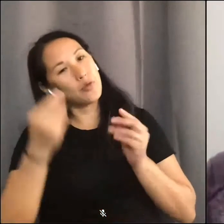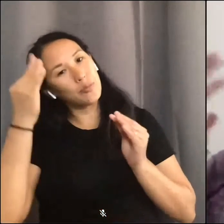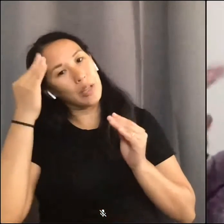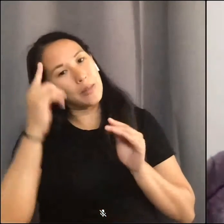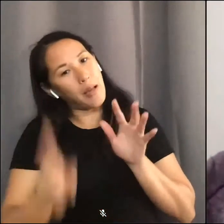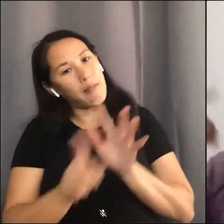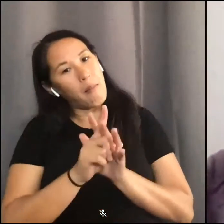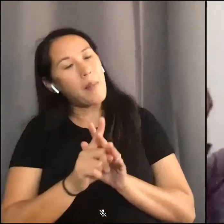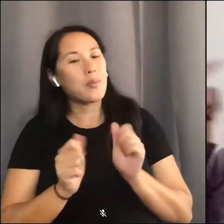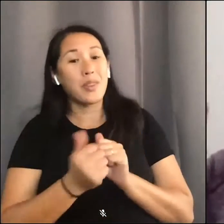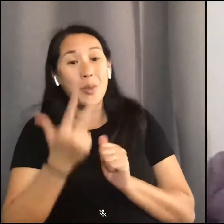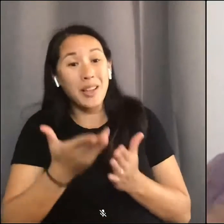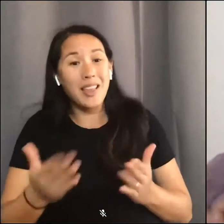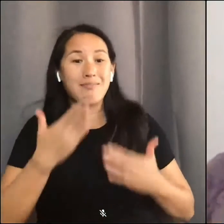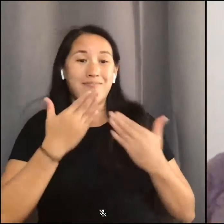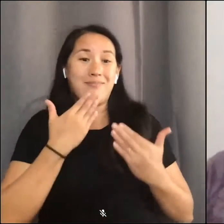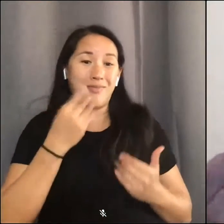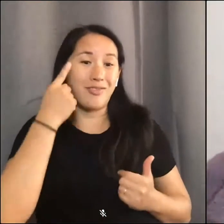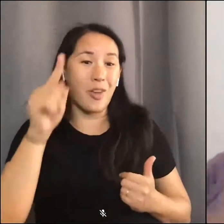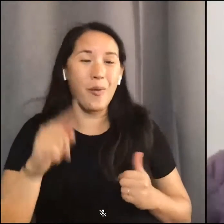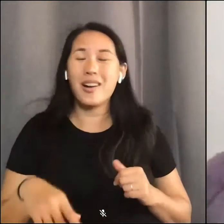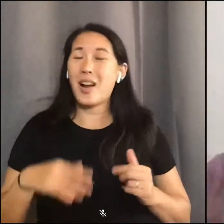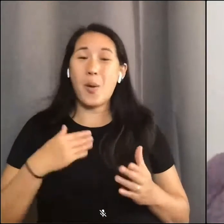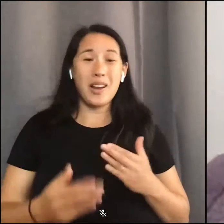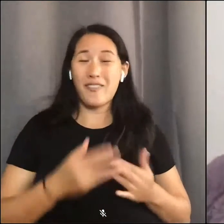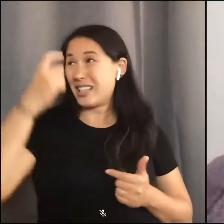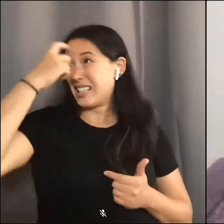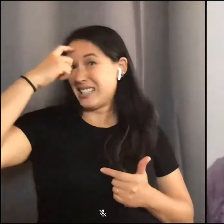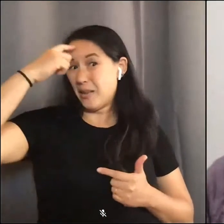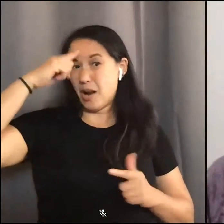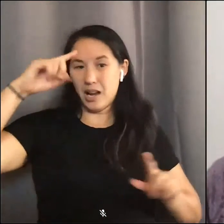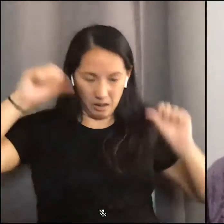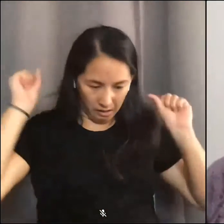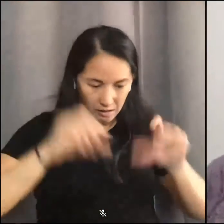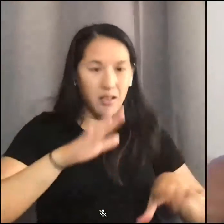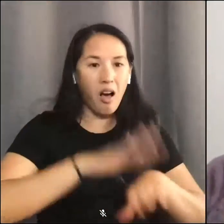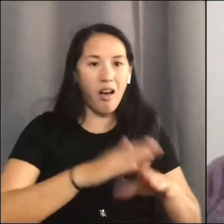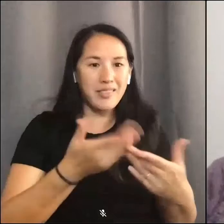outside from inside your brain outside in the world on something and you can refer back to